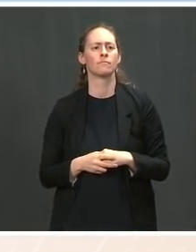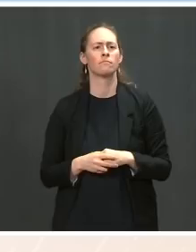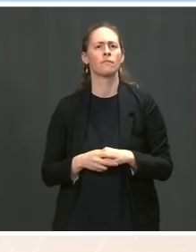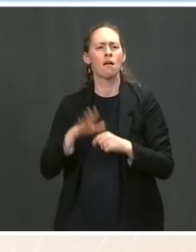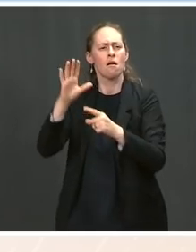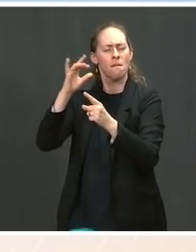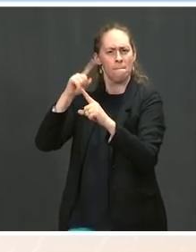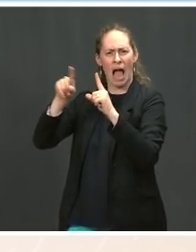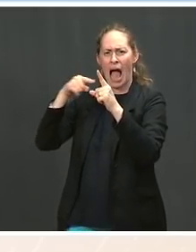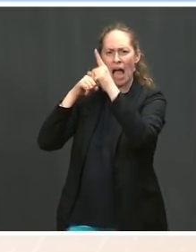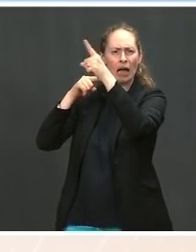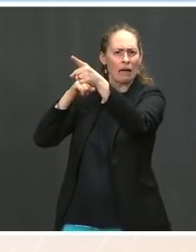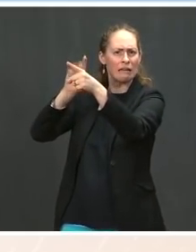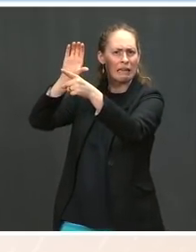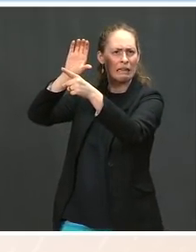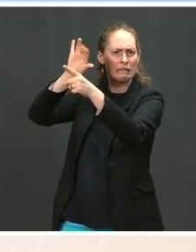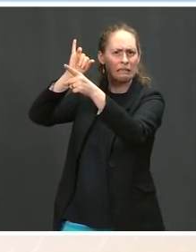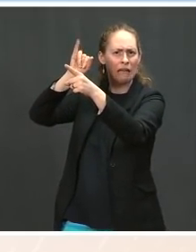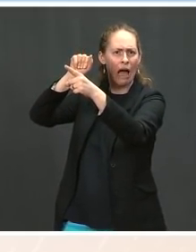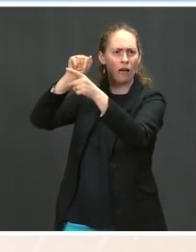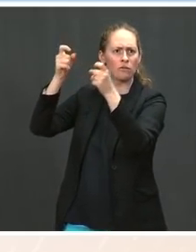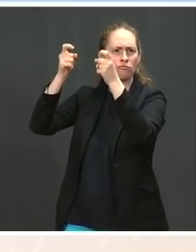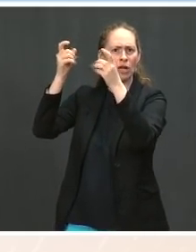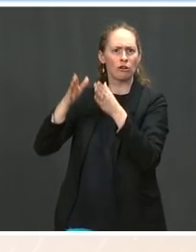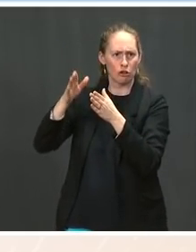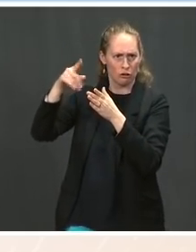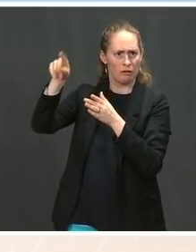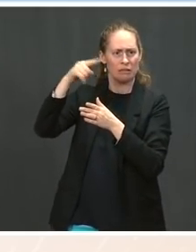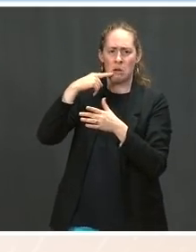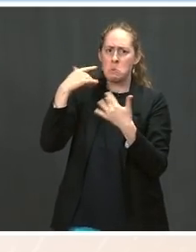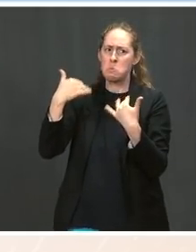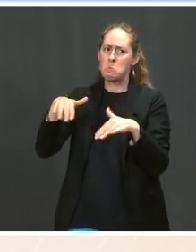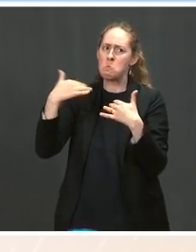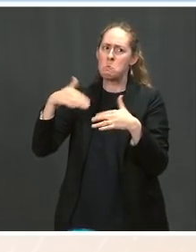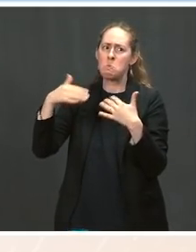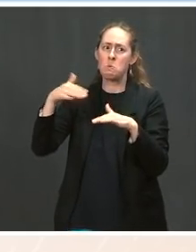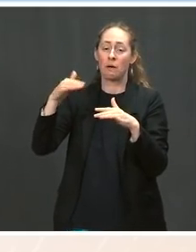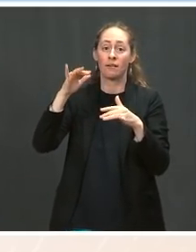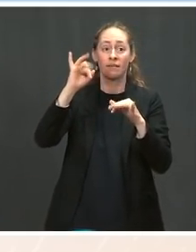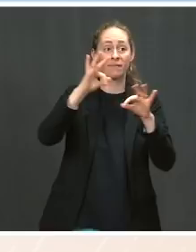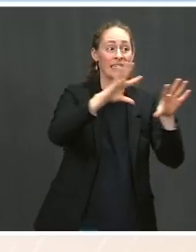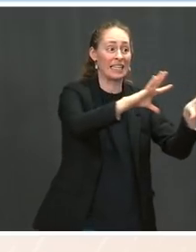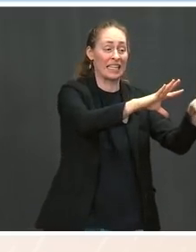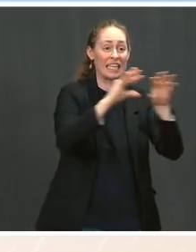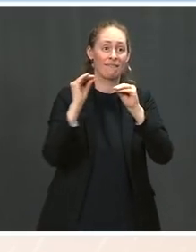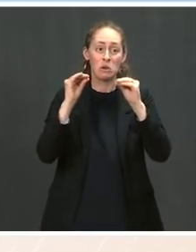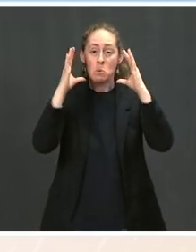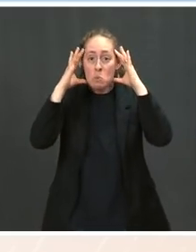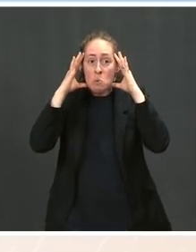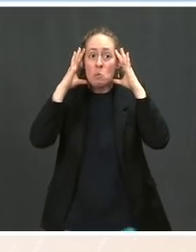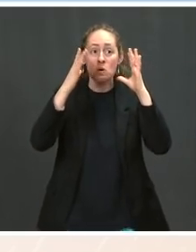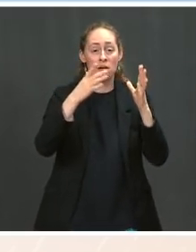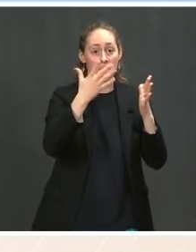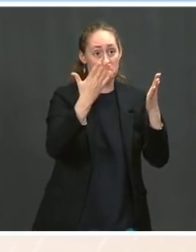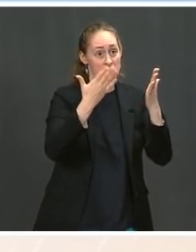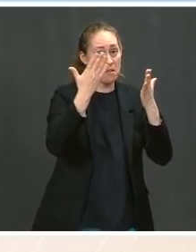and act on threats will diminish when the time comes for the U.S. military to withdraw. Does that give you pause at all? Ms. Psaki: Does the --